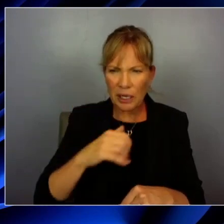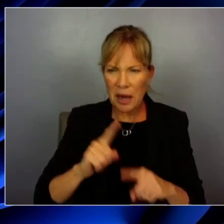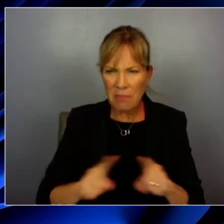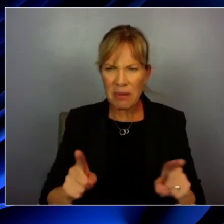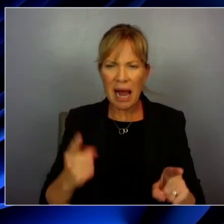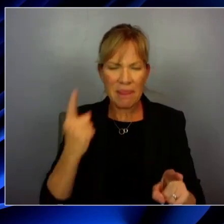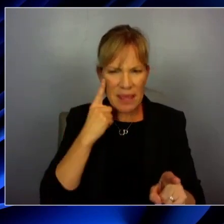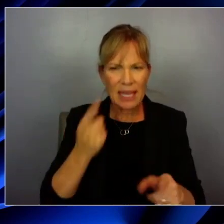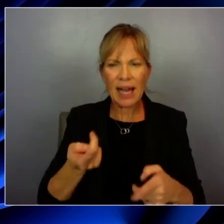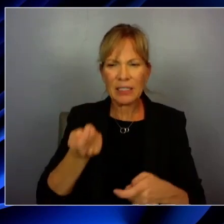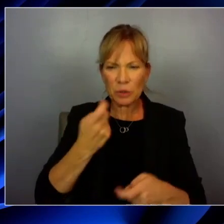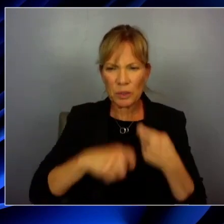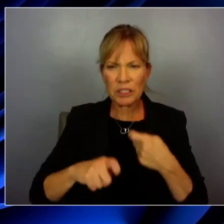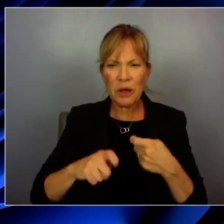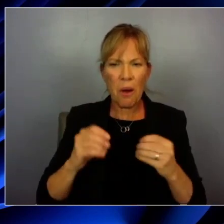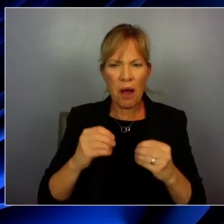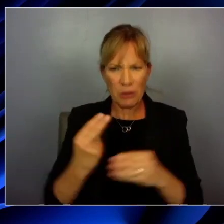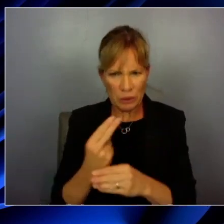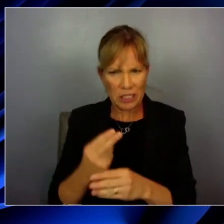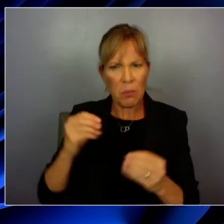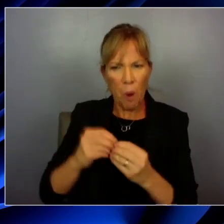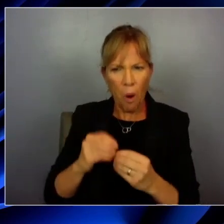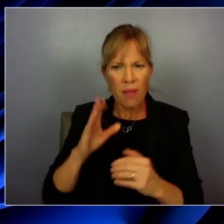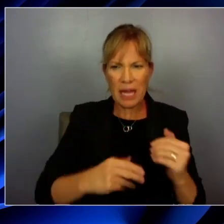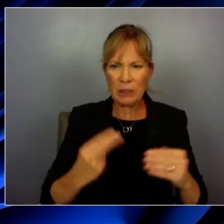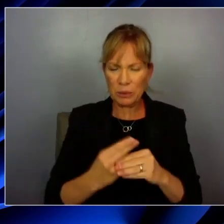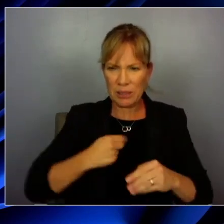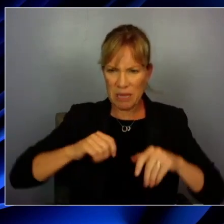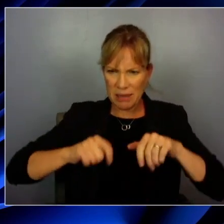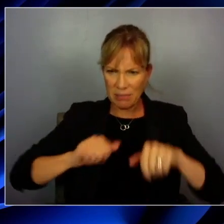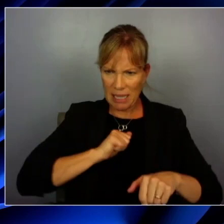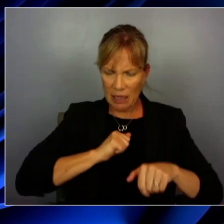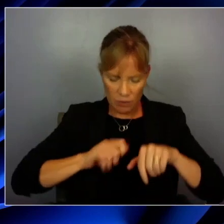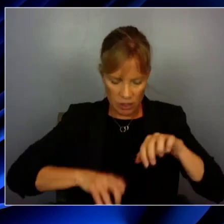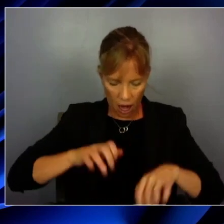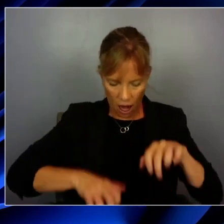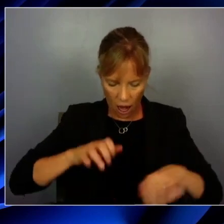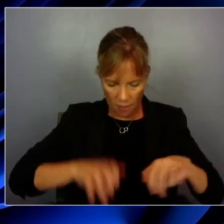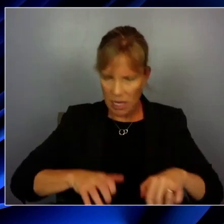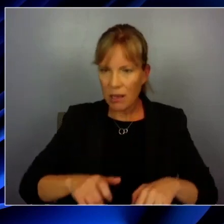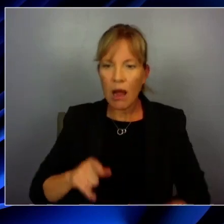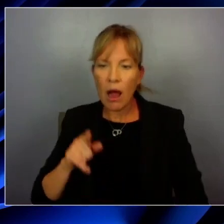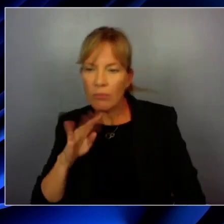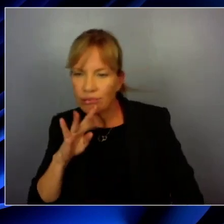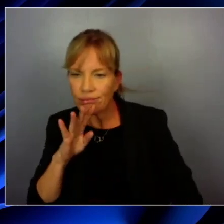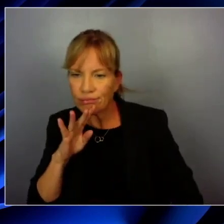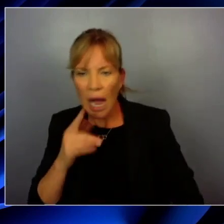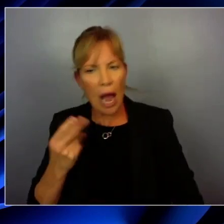to this more than I have actually using my hands to type out things. It's just very awesome. I used all the time,